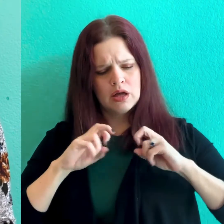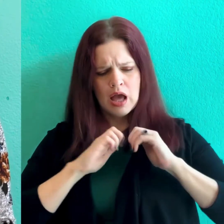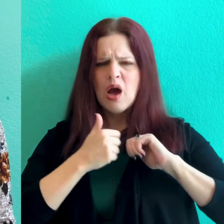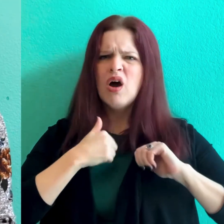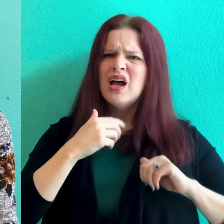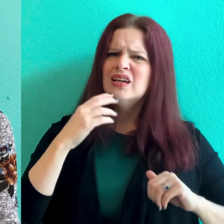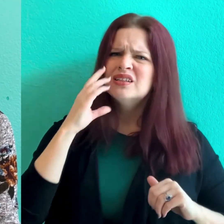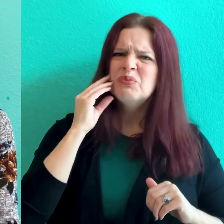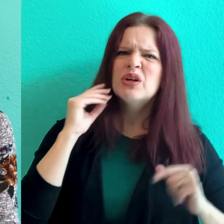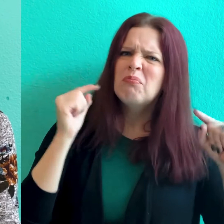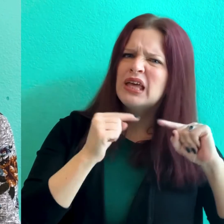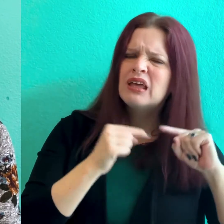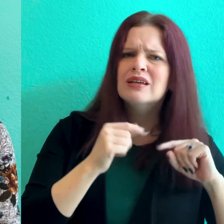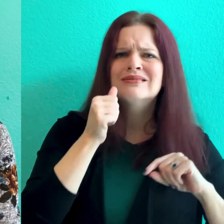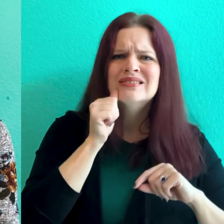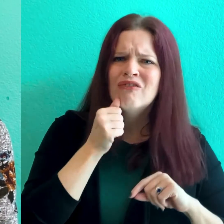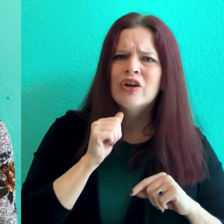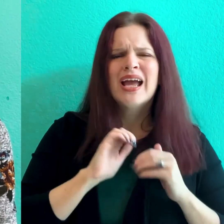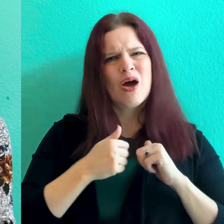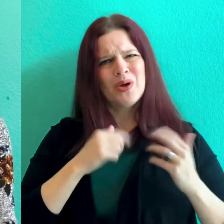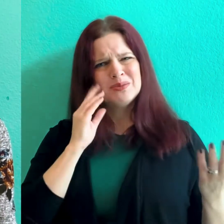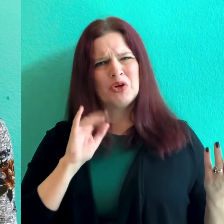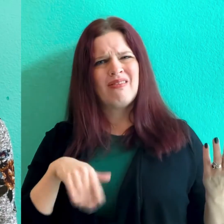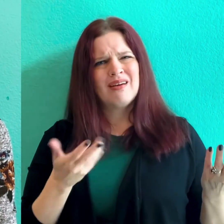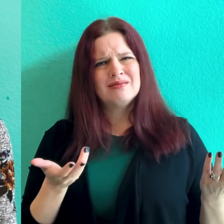how do you experience pain? How do you experience suffering in the world?